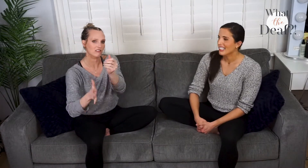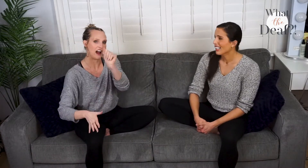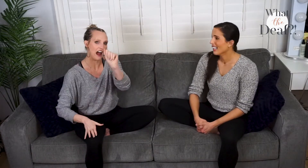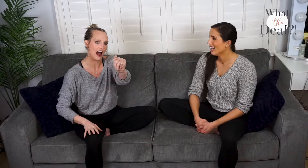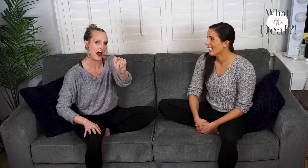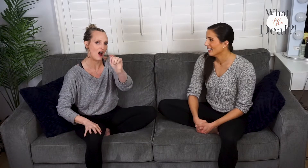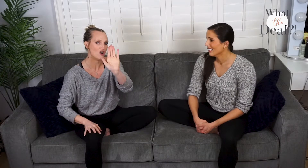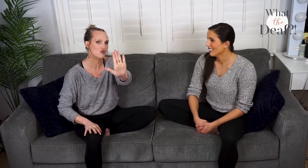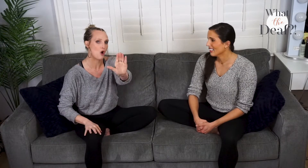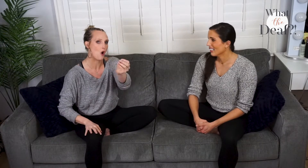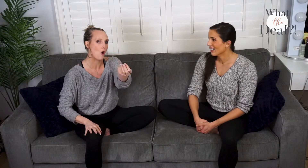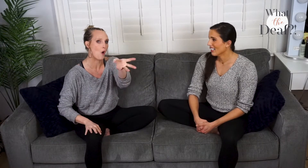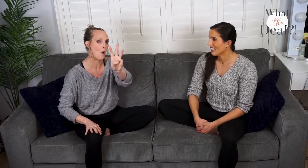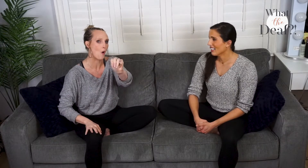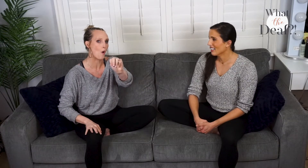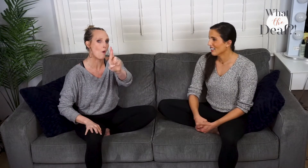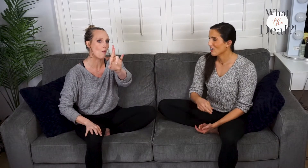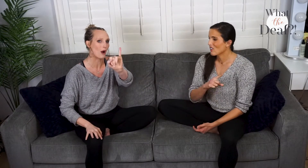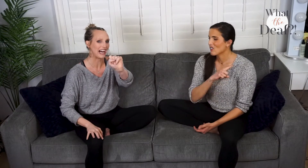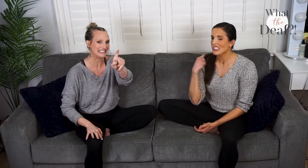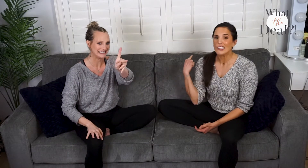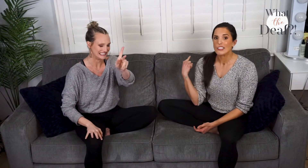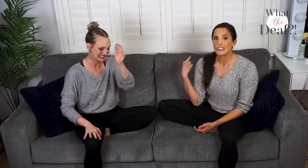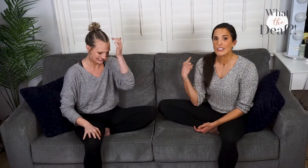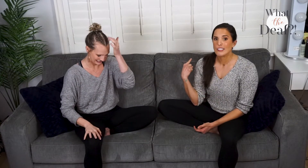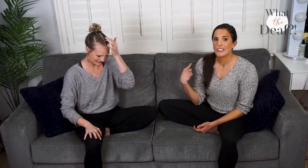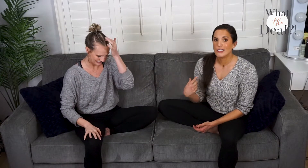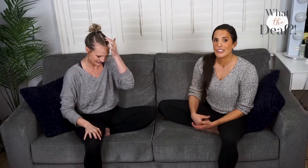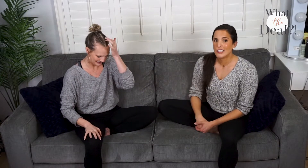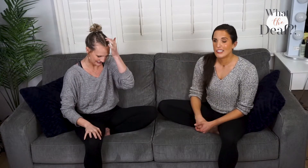if you get stuck, get stuck at your own risk."